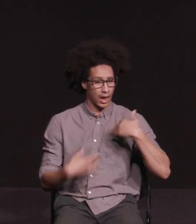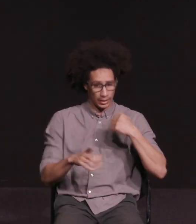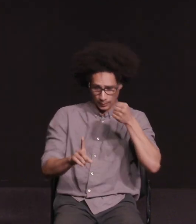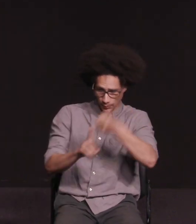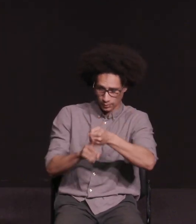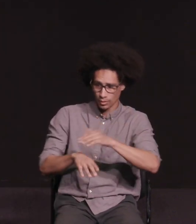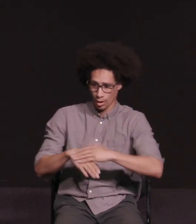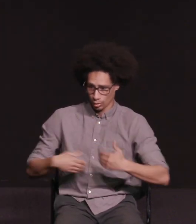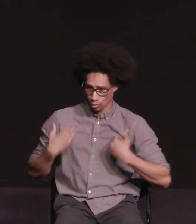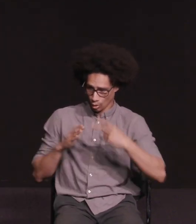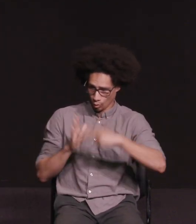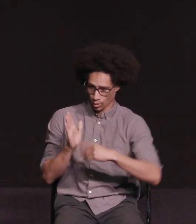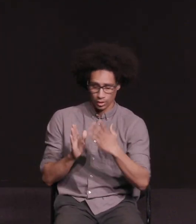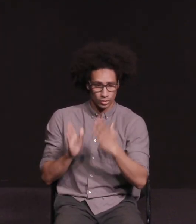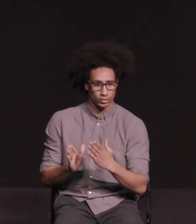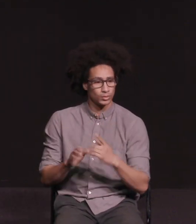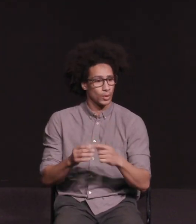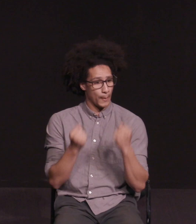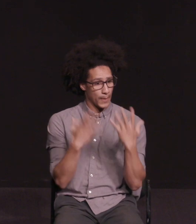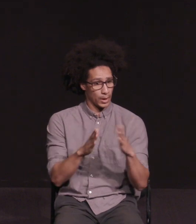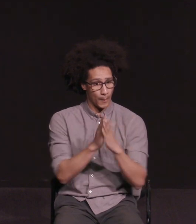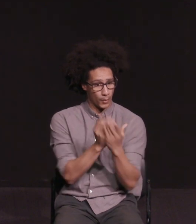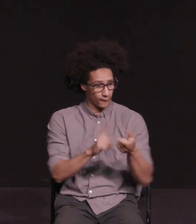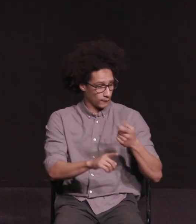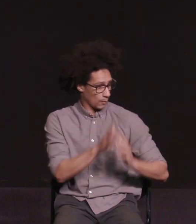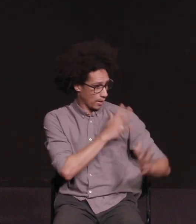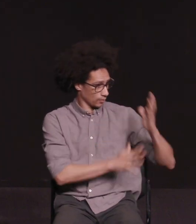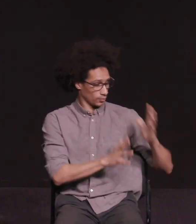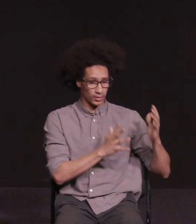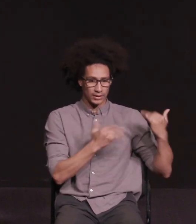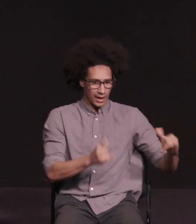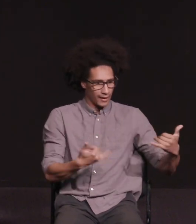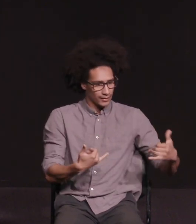ascended to the realm of classics, now housed in public